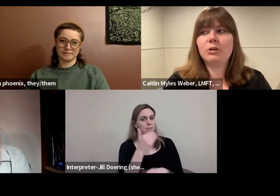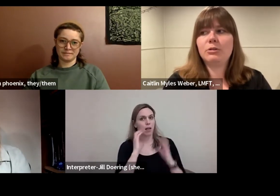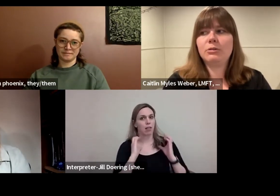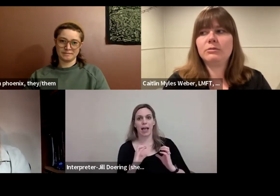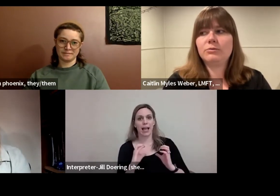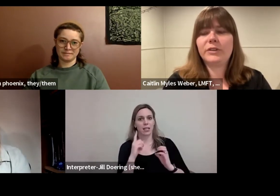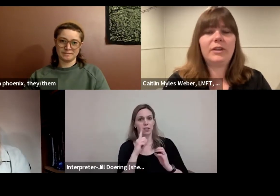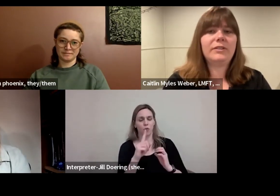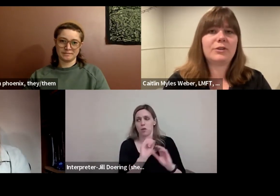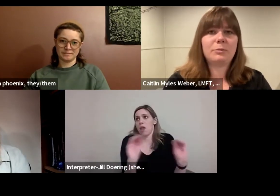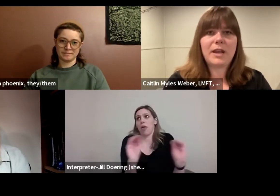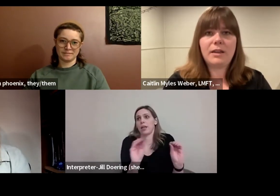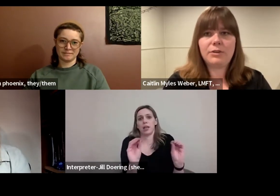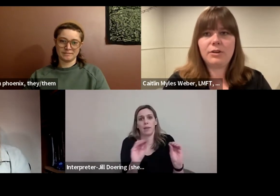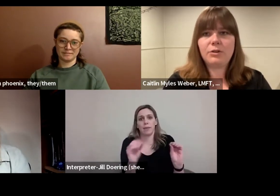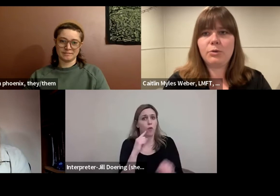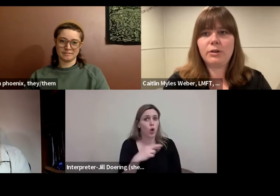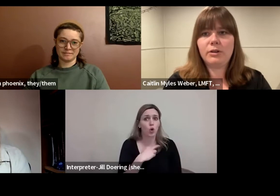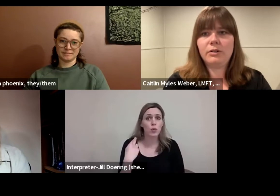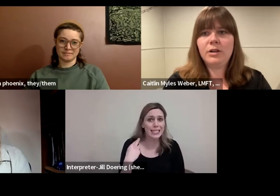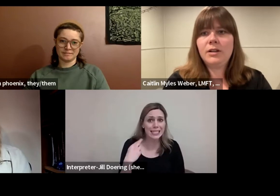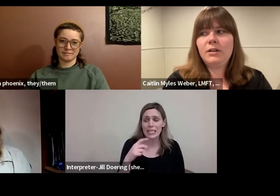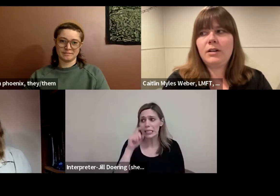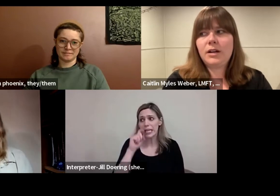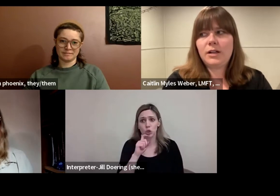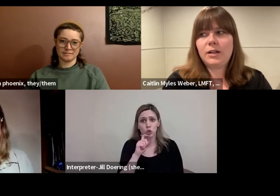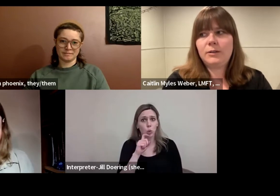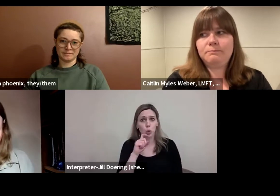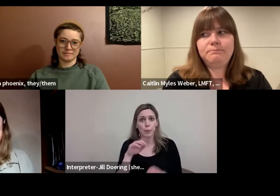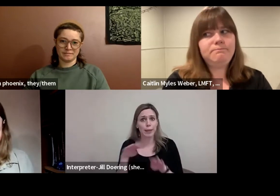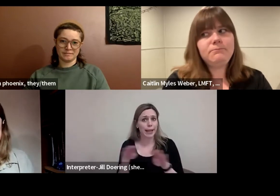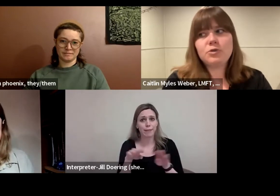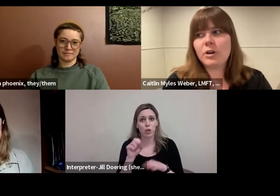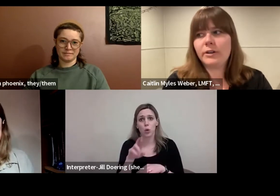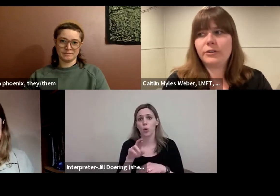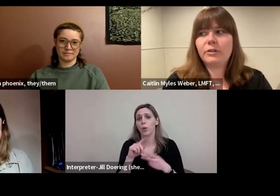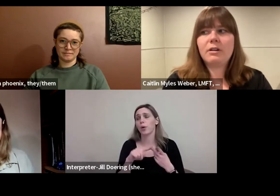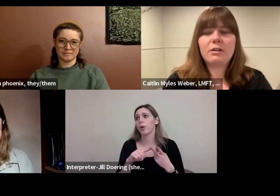You know, risky sexual behavior or drugs or alcohol